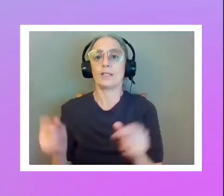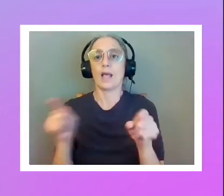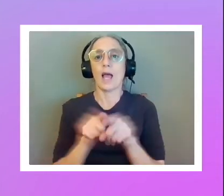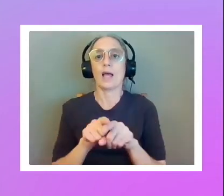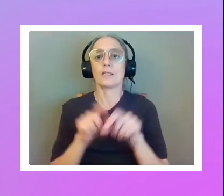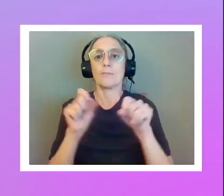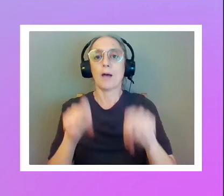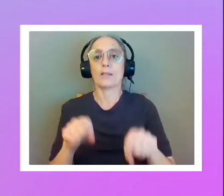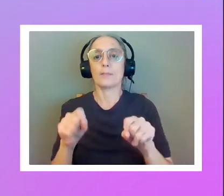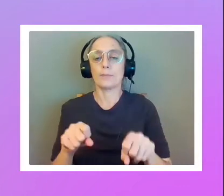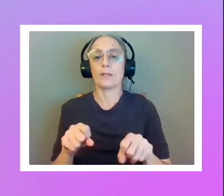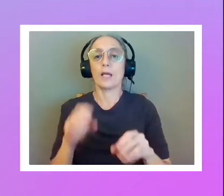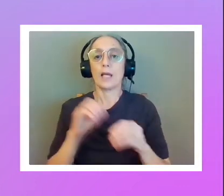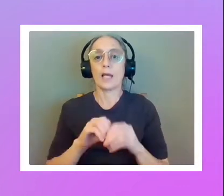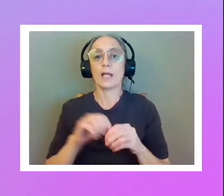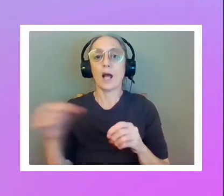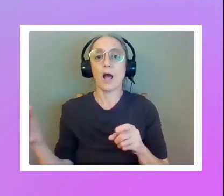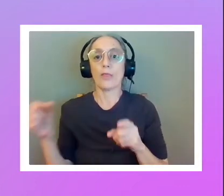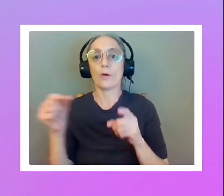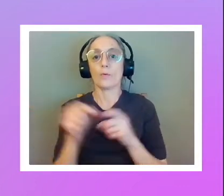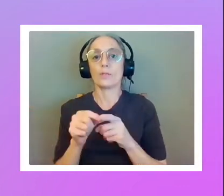In other words, don't make me think.